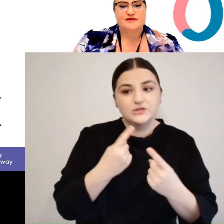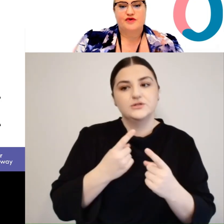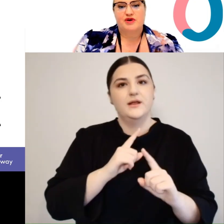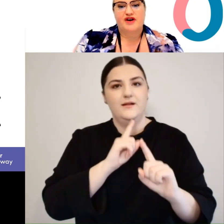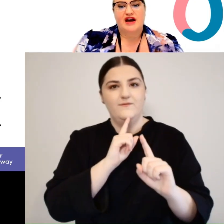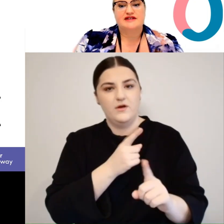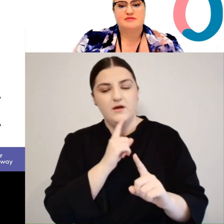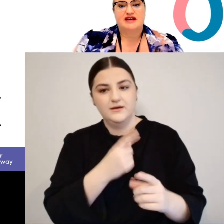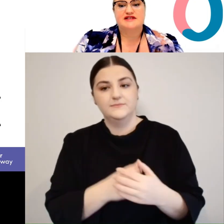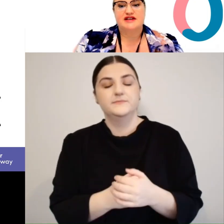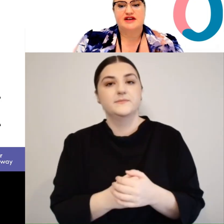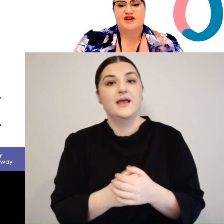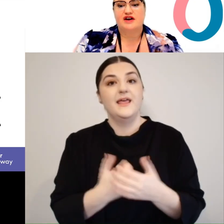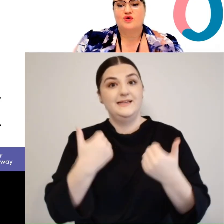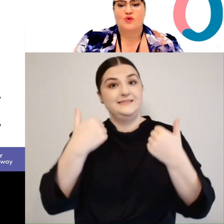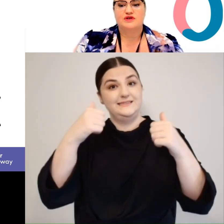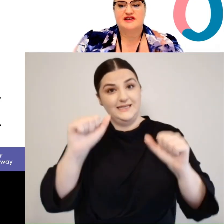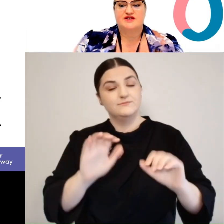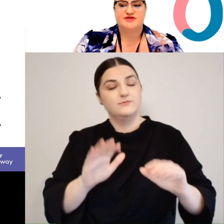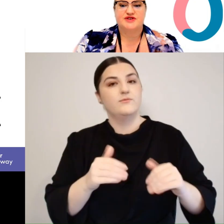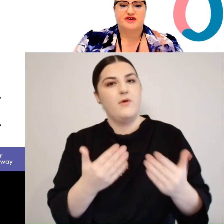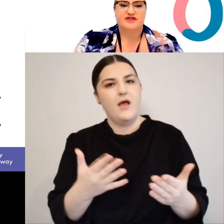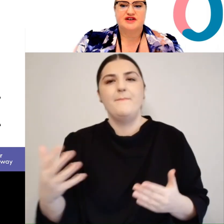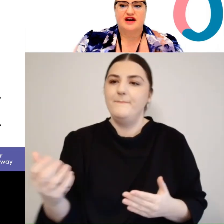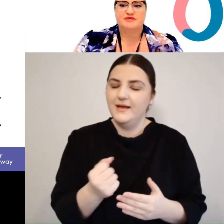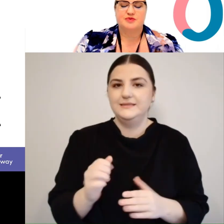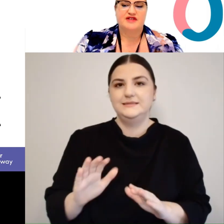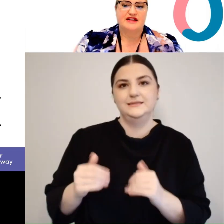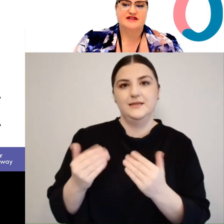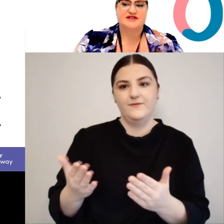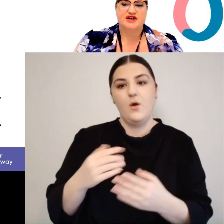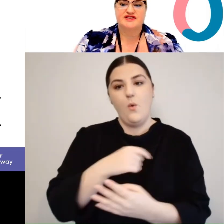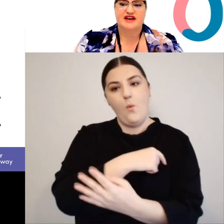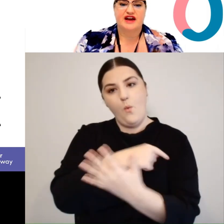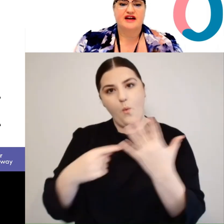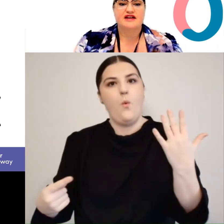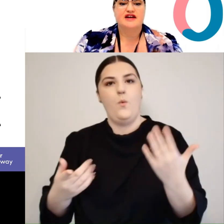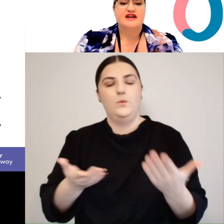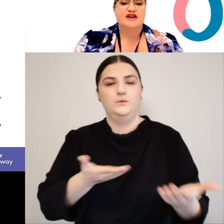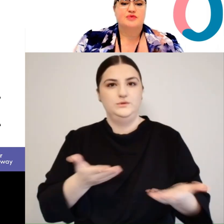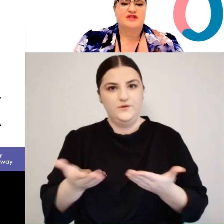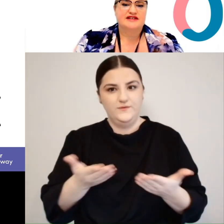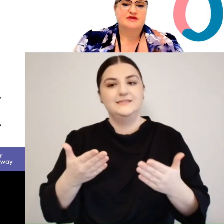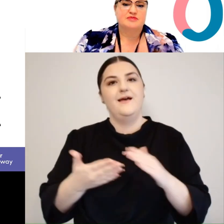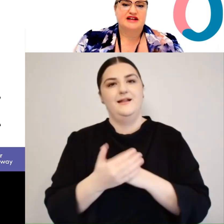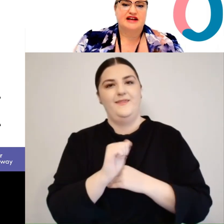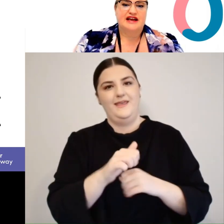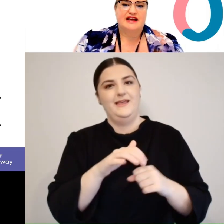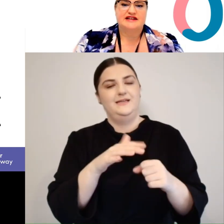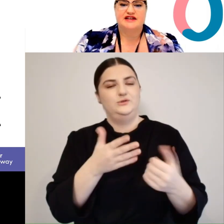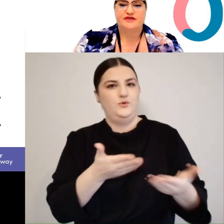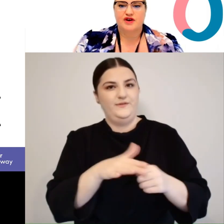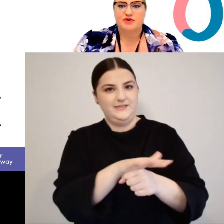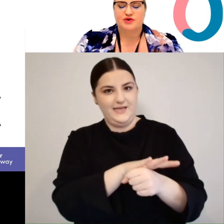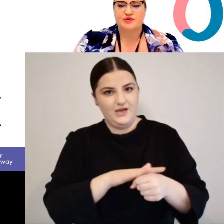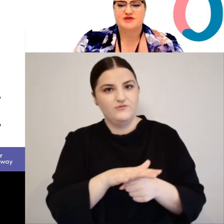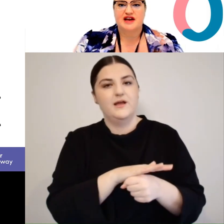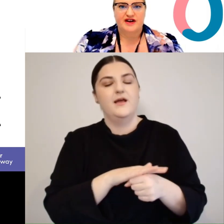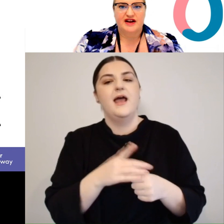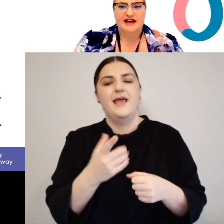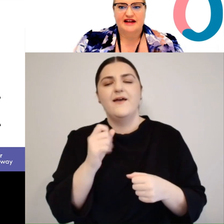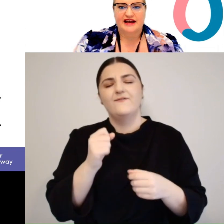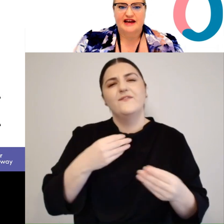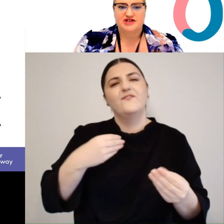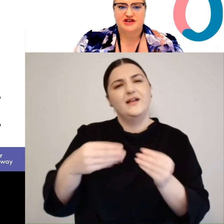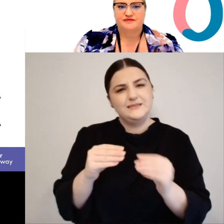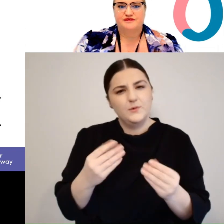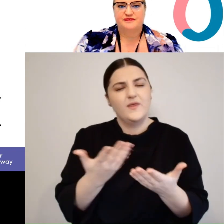Successful providers must deliver all listed service types within the service area, with flexibility in delivery models and funding allocation.